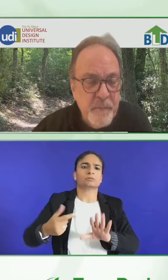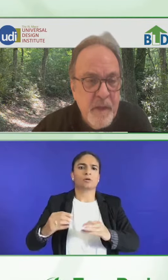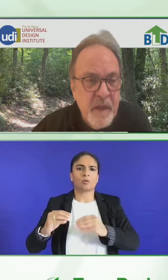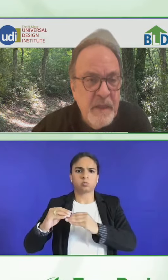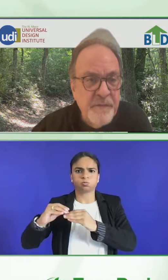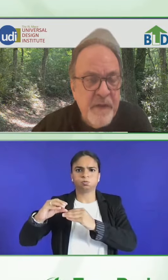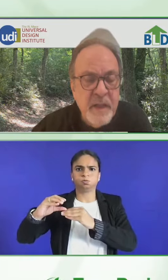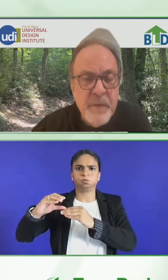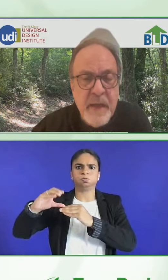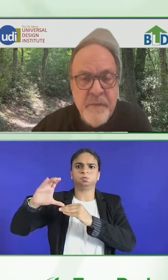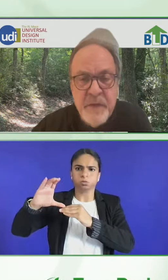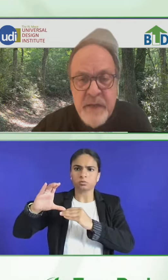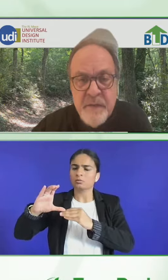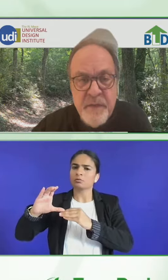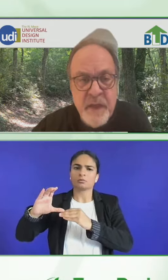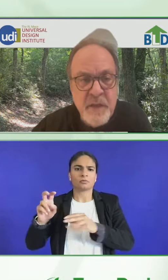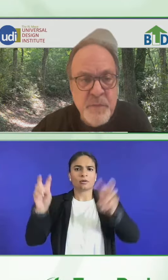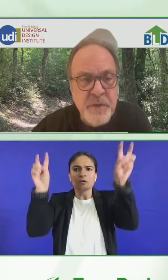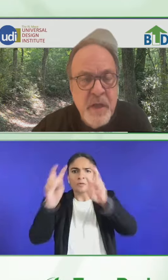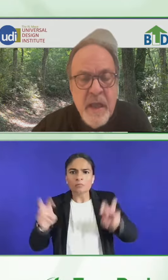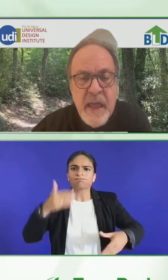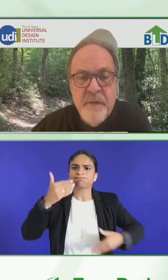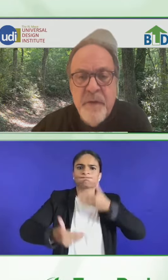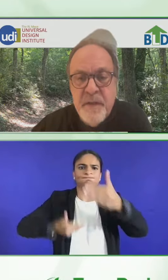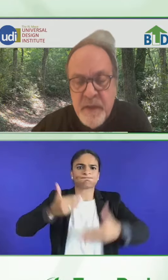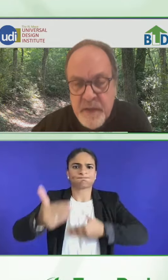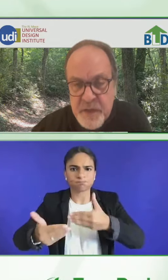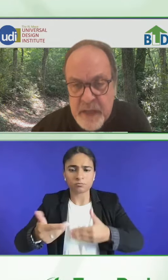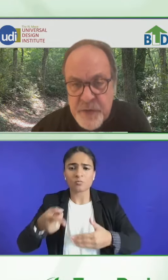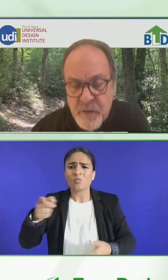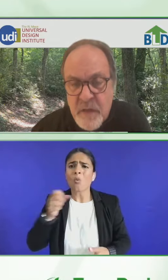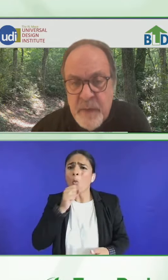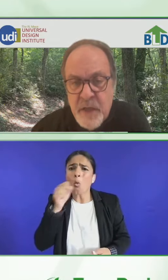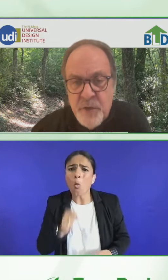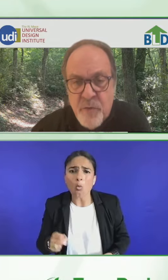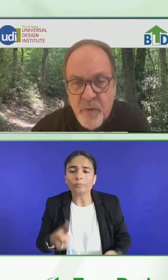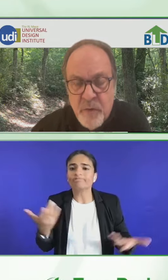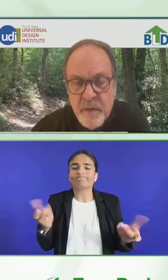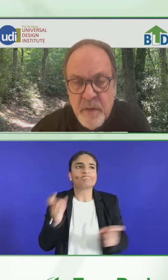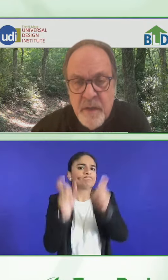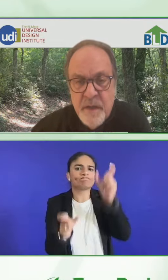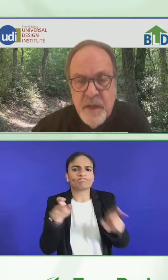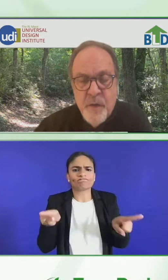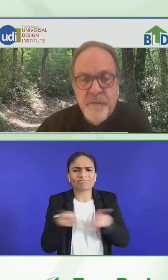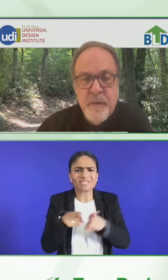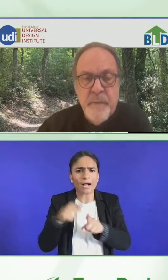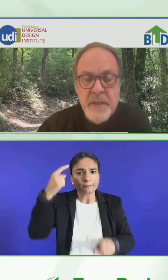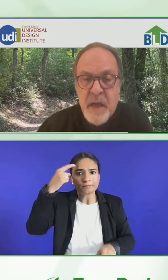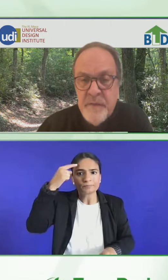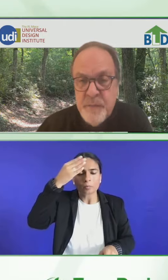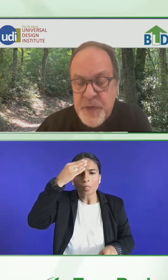And then finally we have the internet of things which everything that is electrical can be controlled from bedside, from